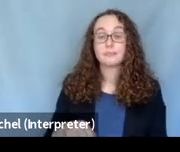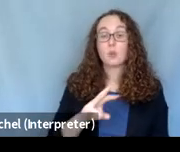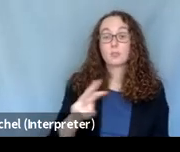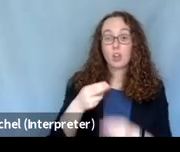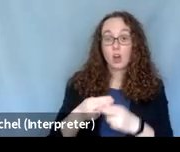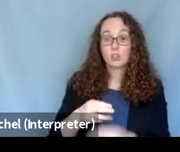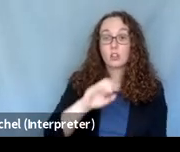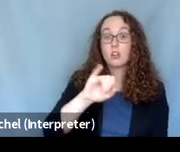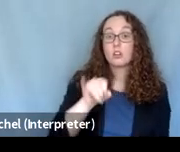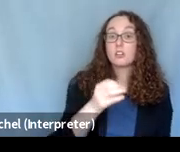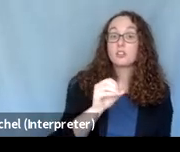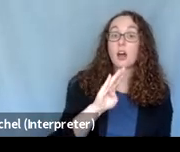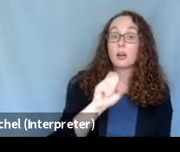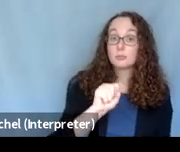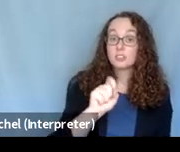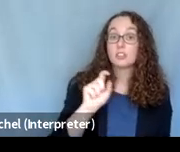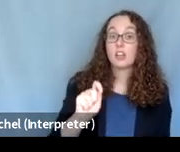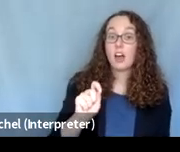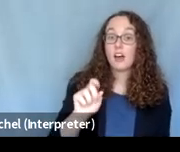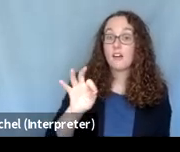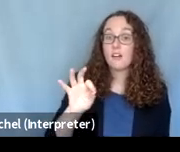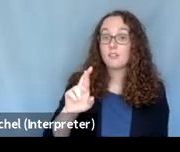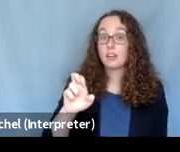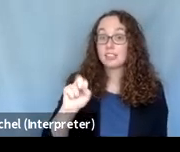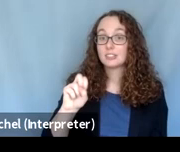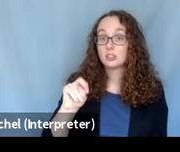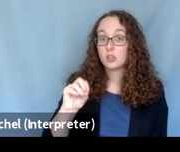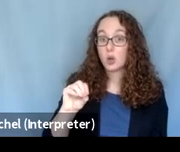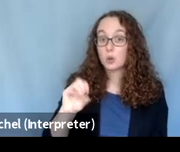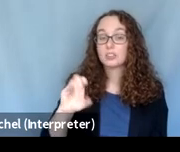I can remember that easier, scroll down, click on Job Speaker